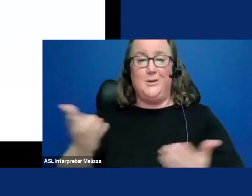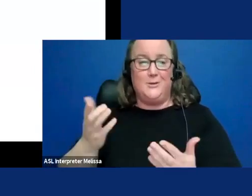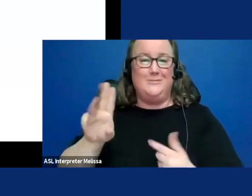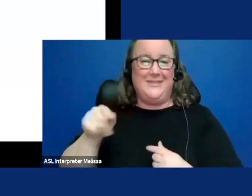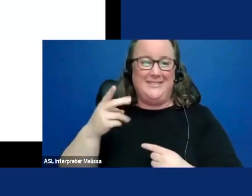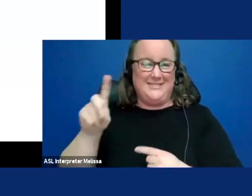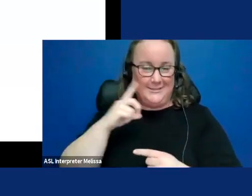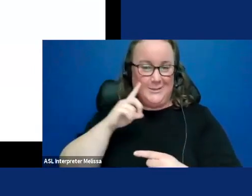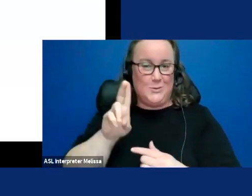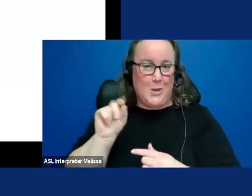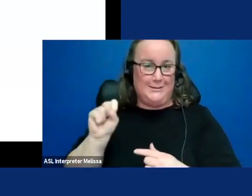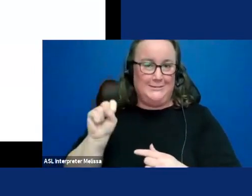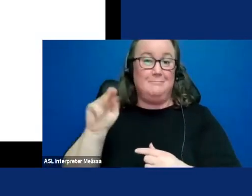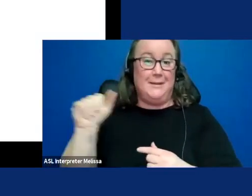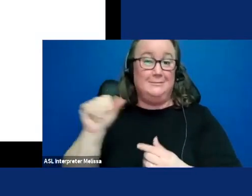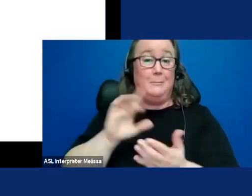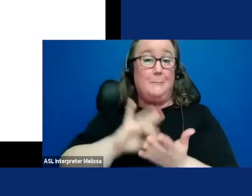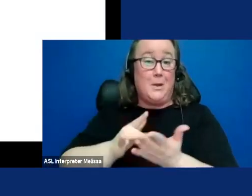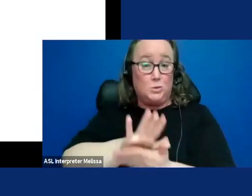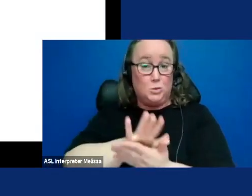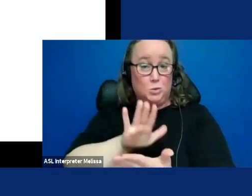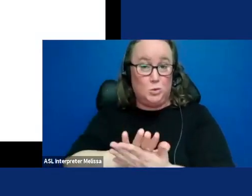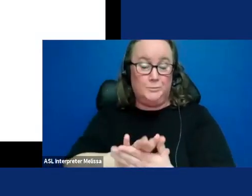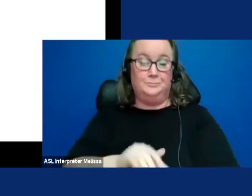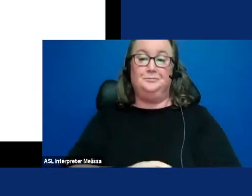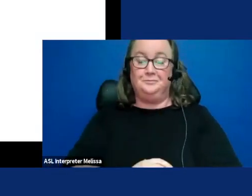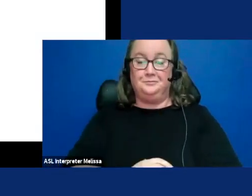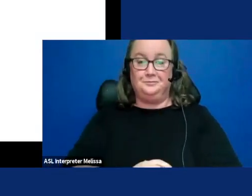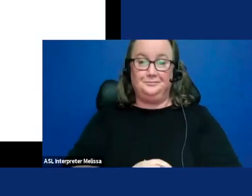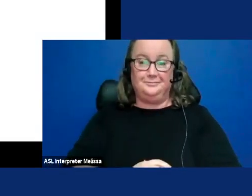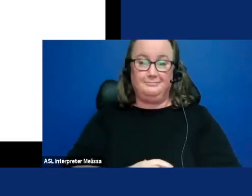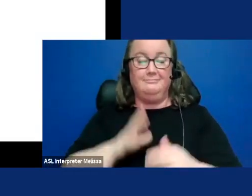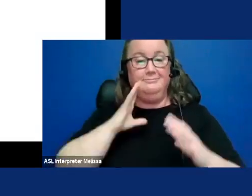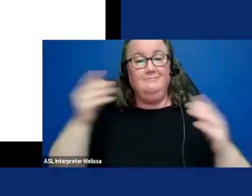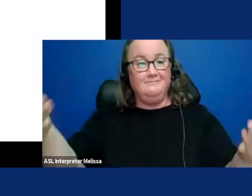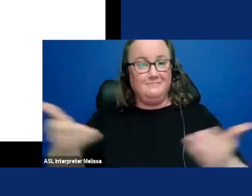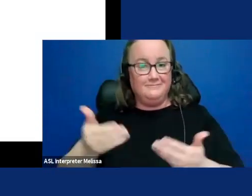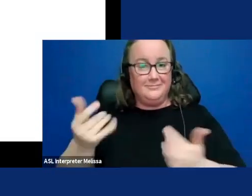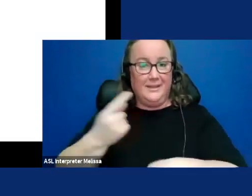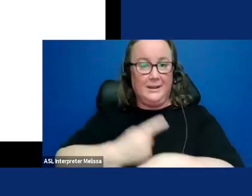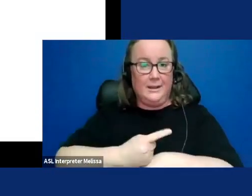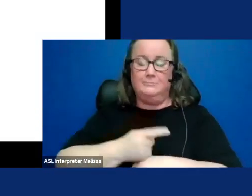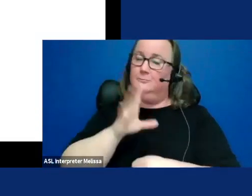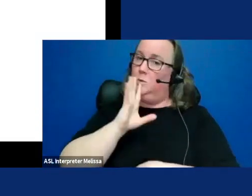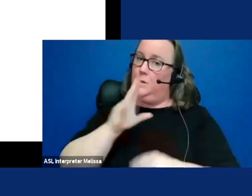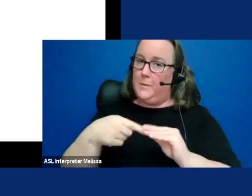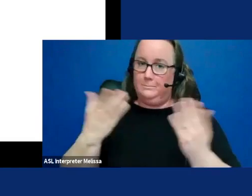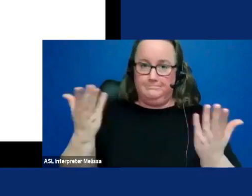And I just want to welcome you. Today, we'll talk about advocacy strategies